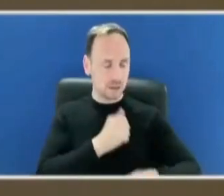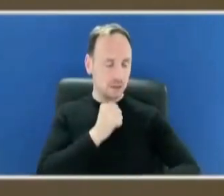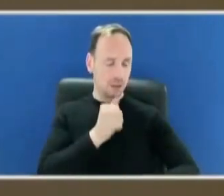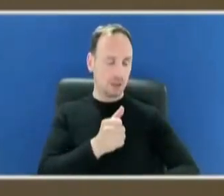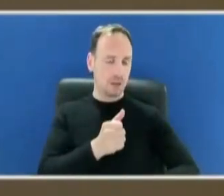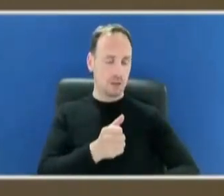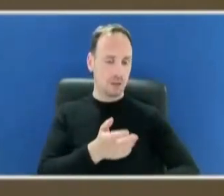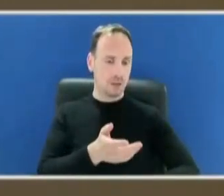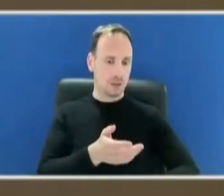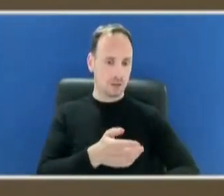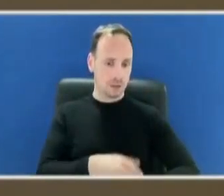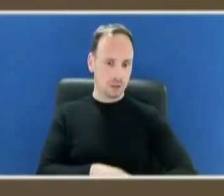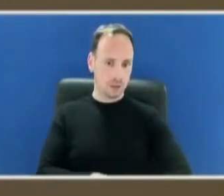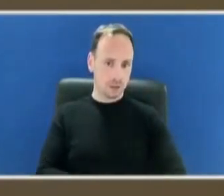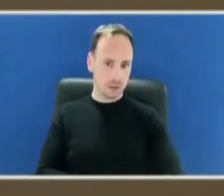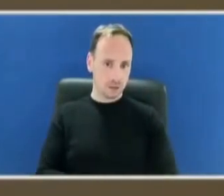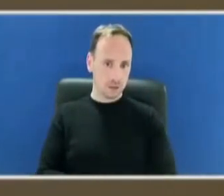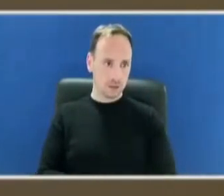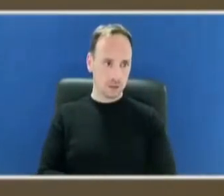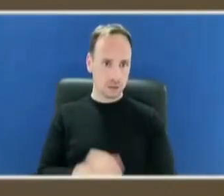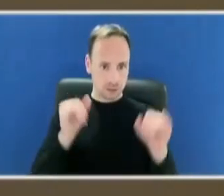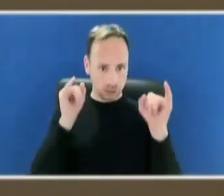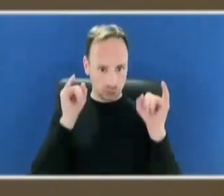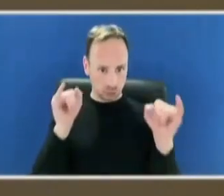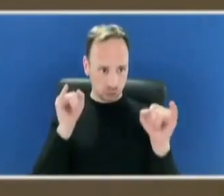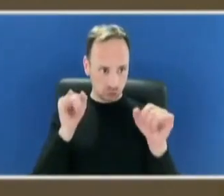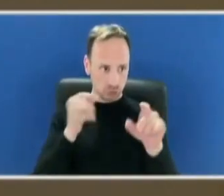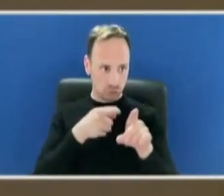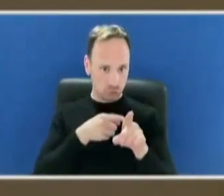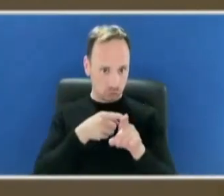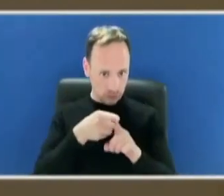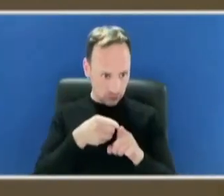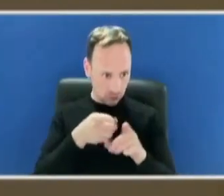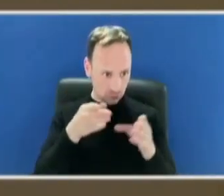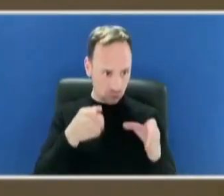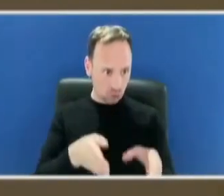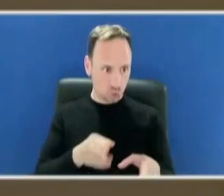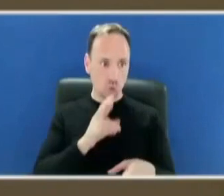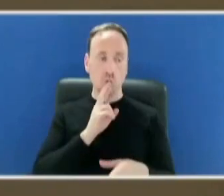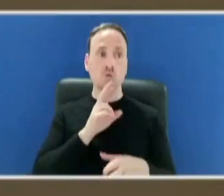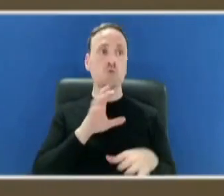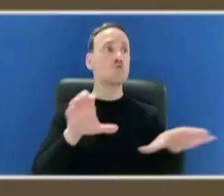Instructional specialists are performing instructional duties and as such